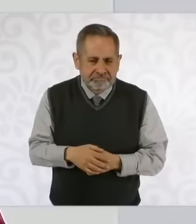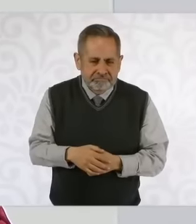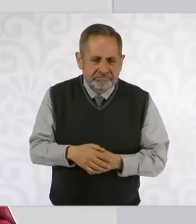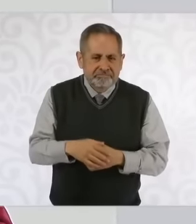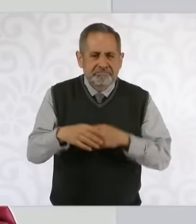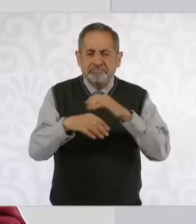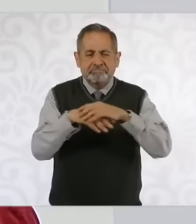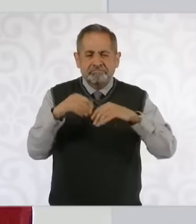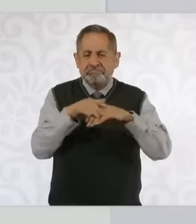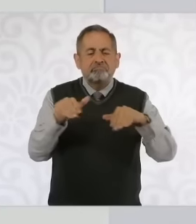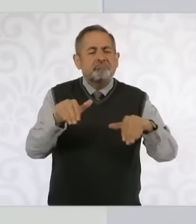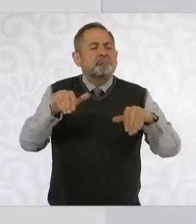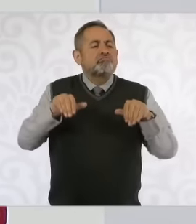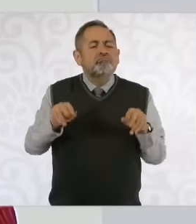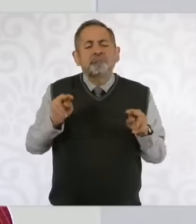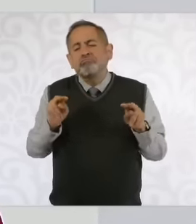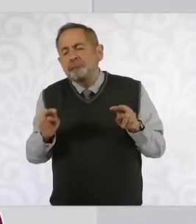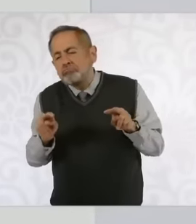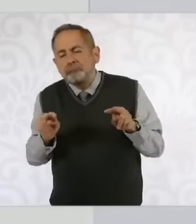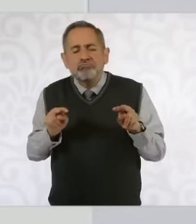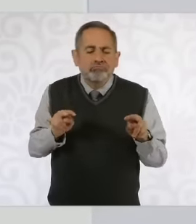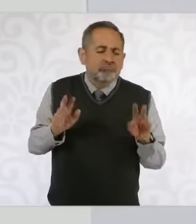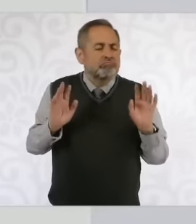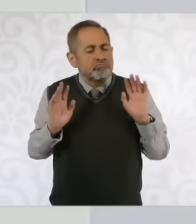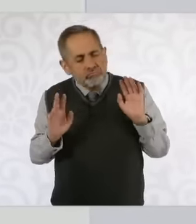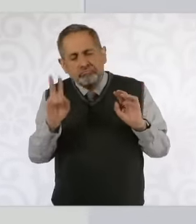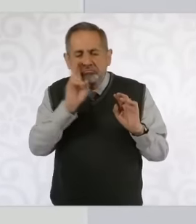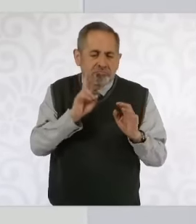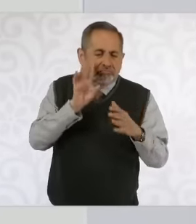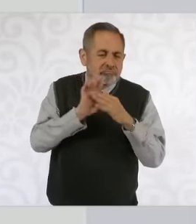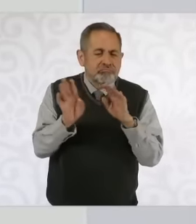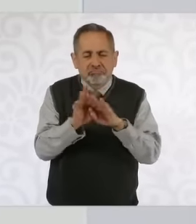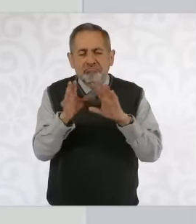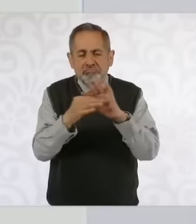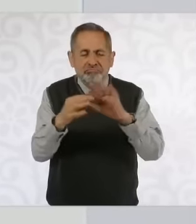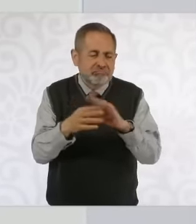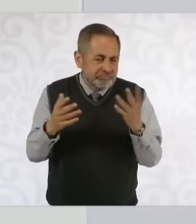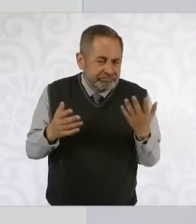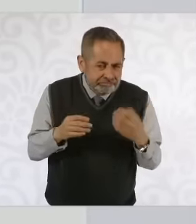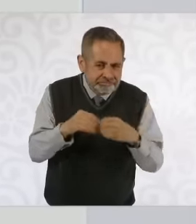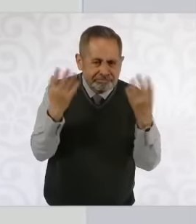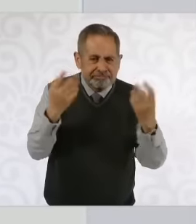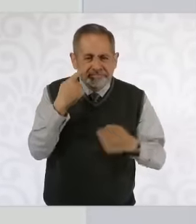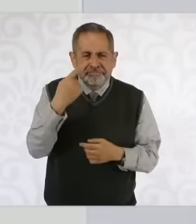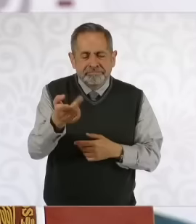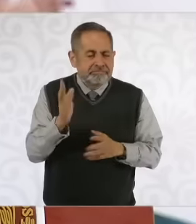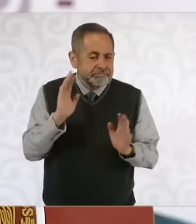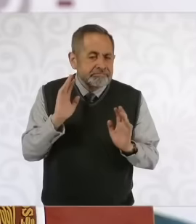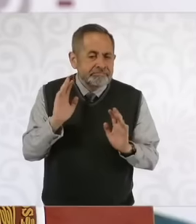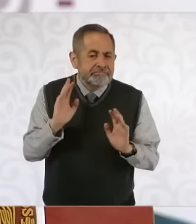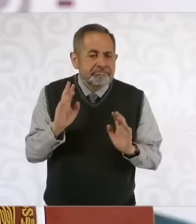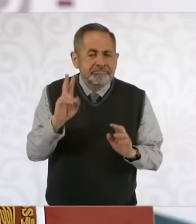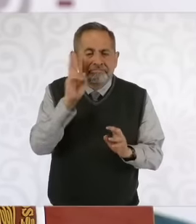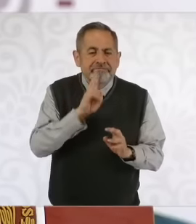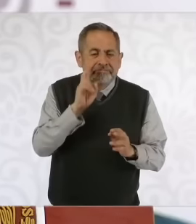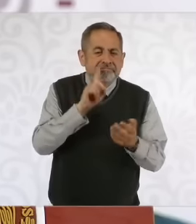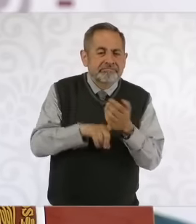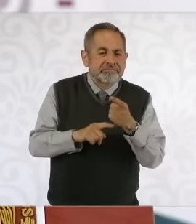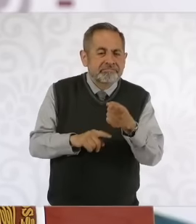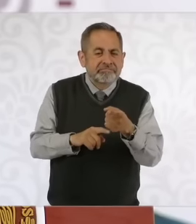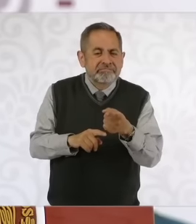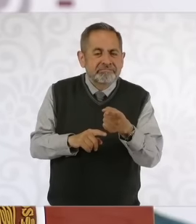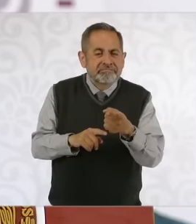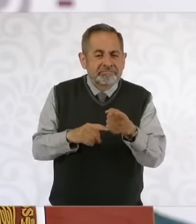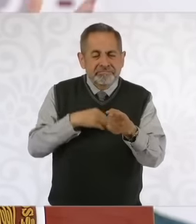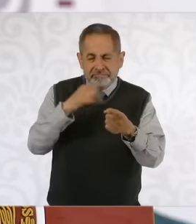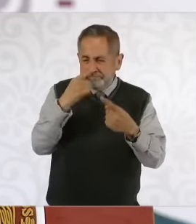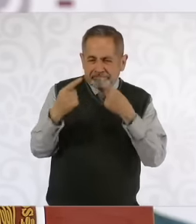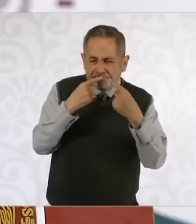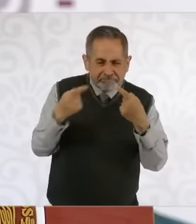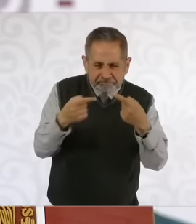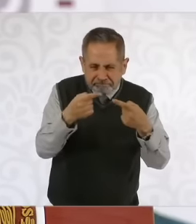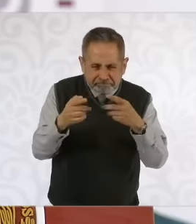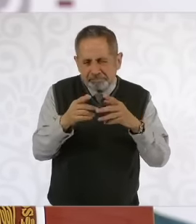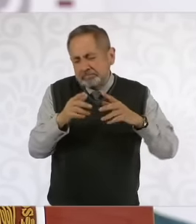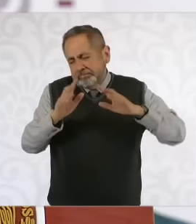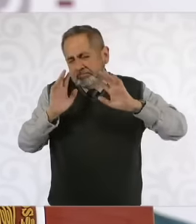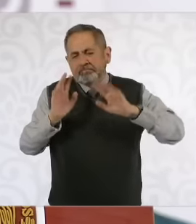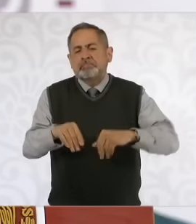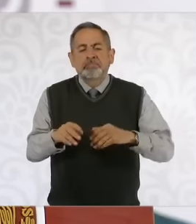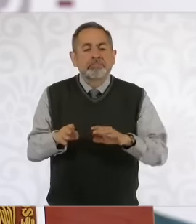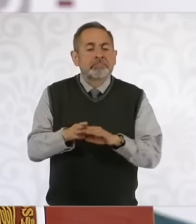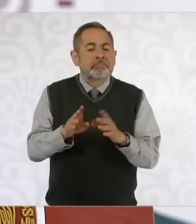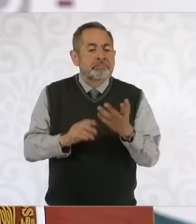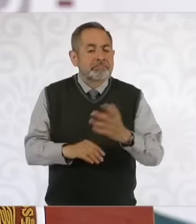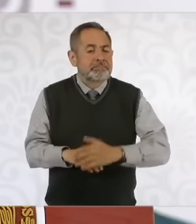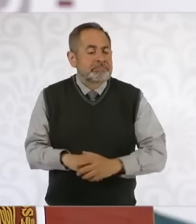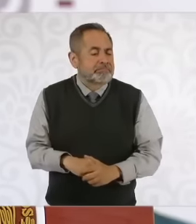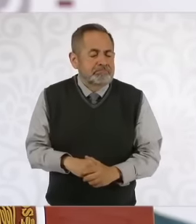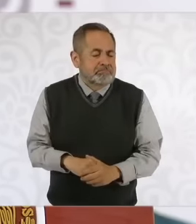can as such a word and what it means has its eh let's say philosophical discussions eh but What